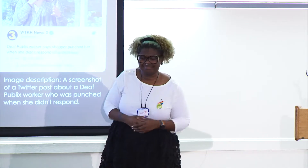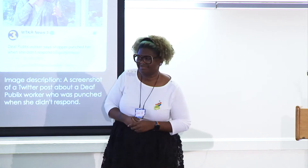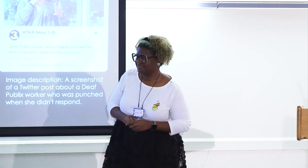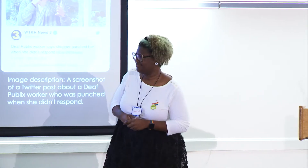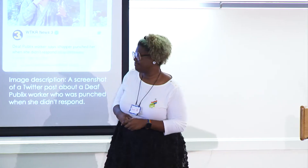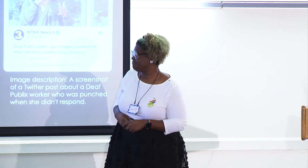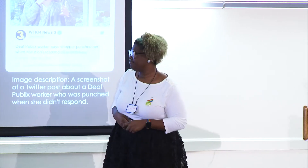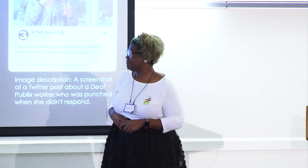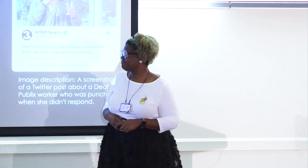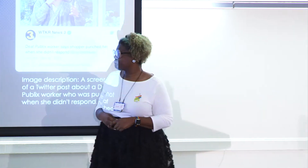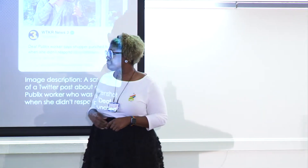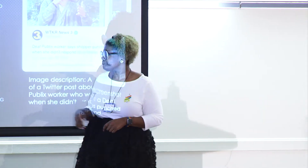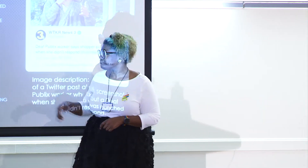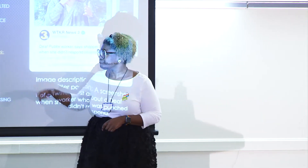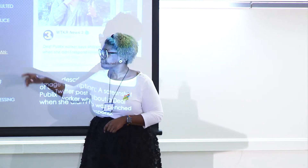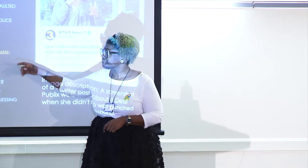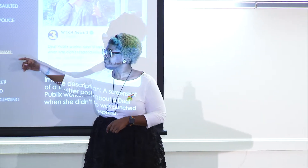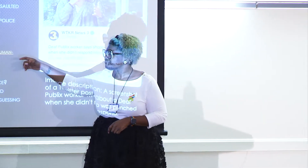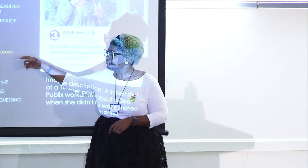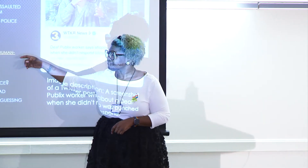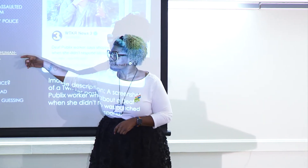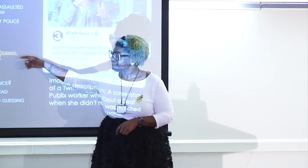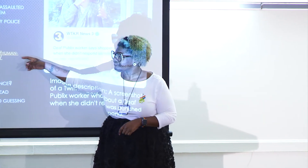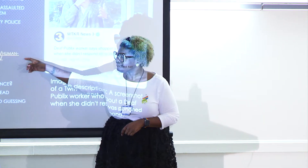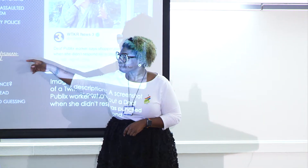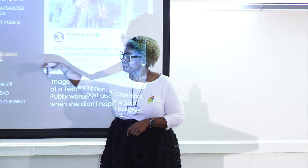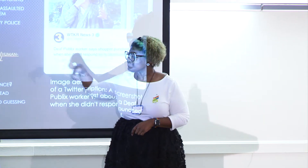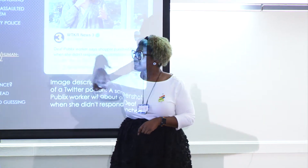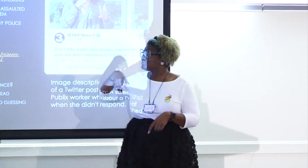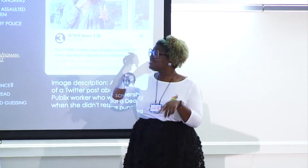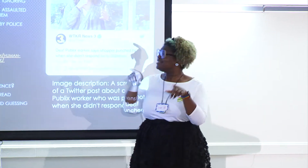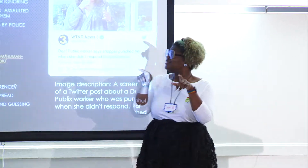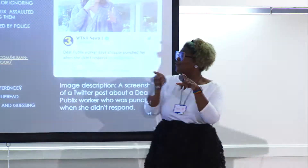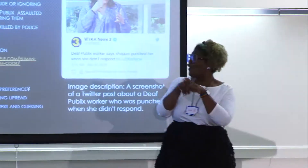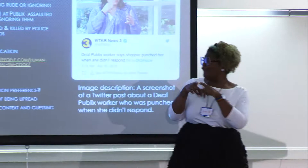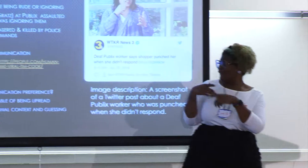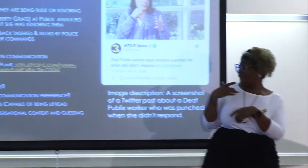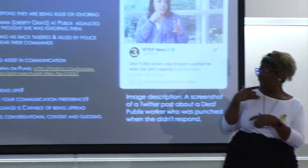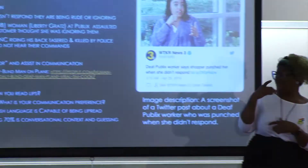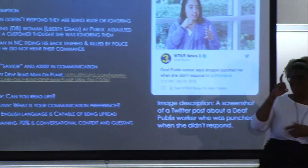that officers could be approaching deaf individuals, and how to handle those situations more